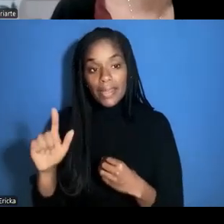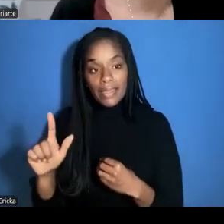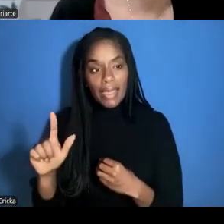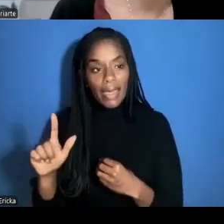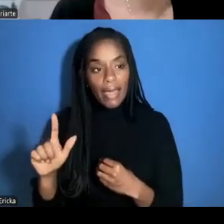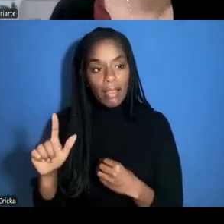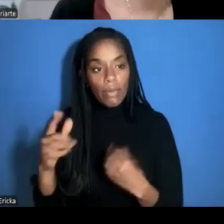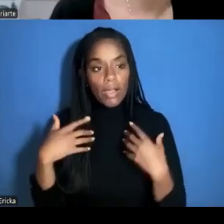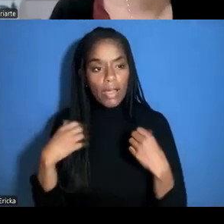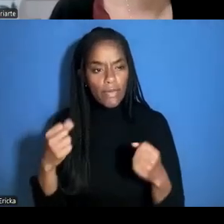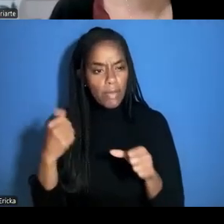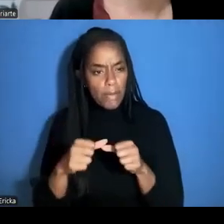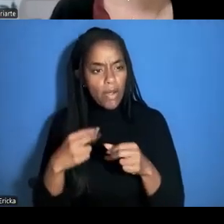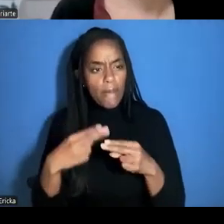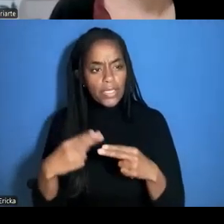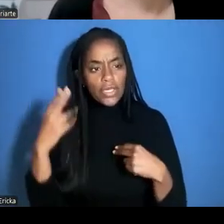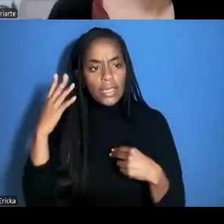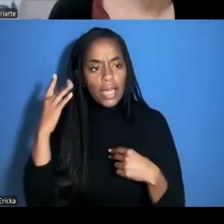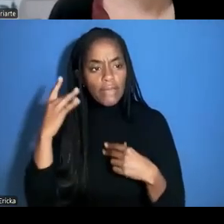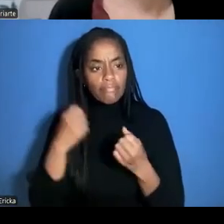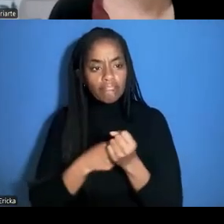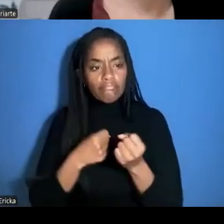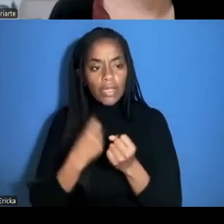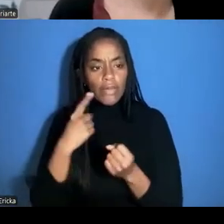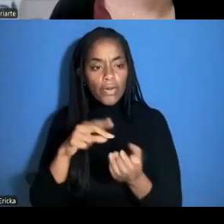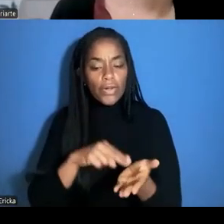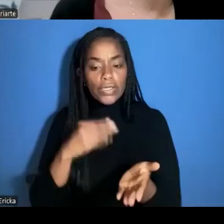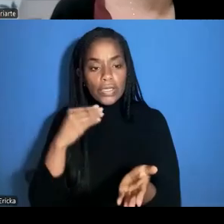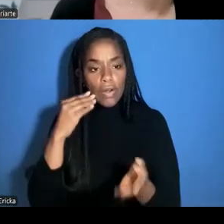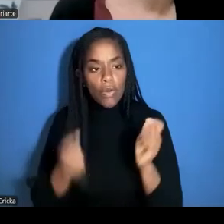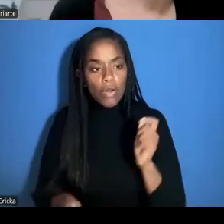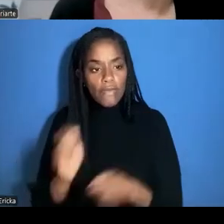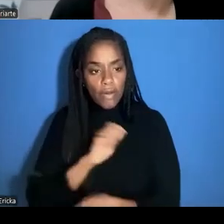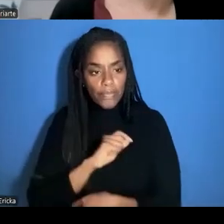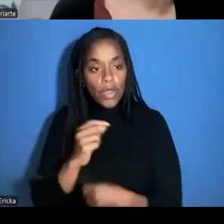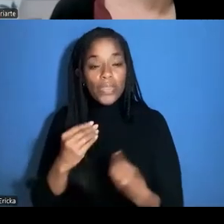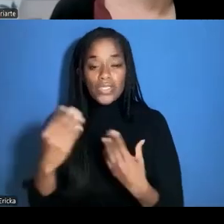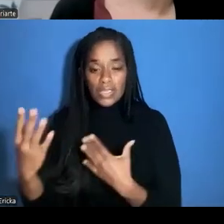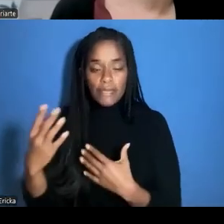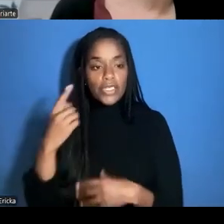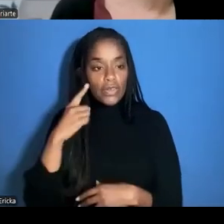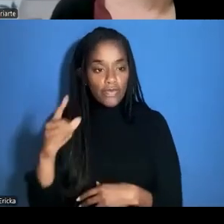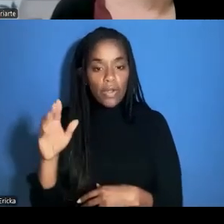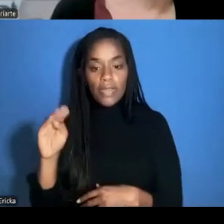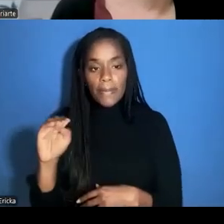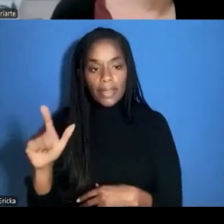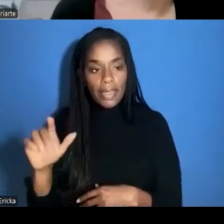Will they there's the information on the Medi-Cal, estate recovery, and just more, the program